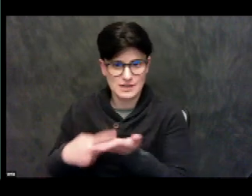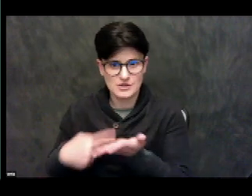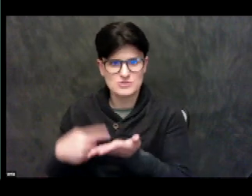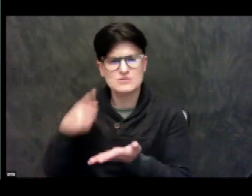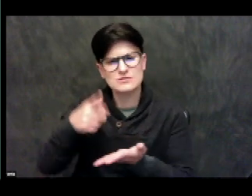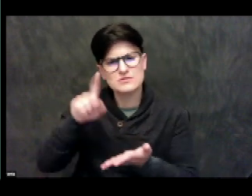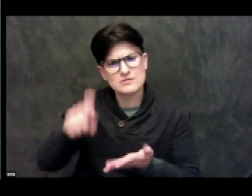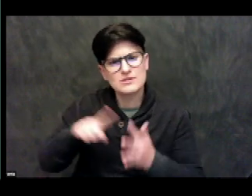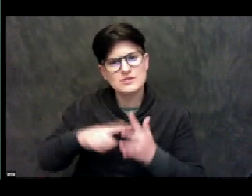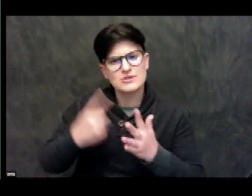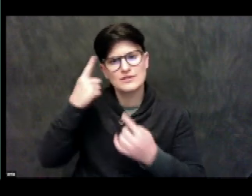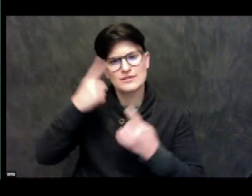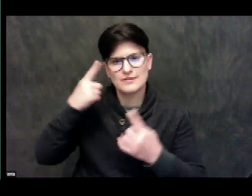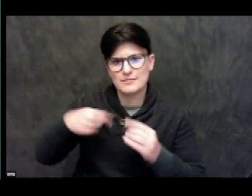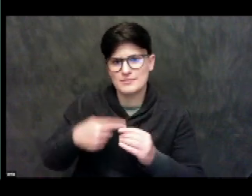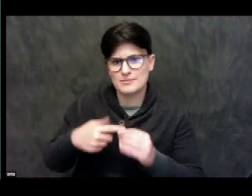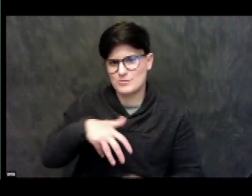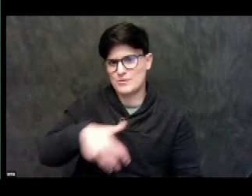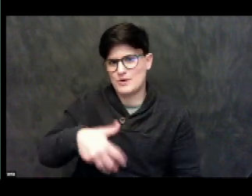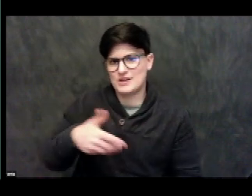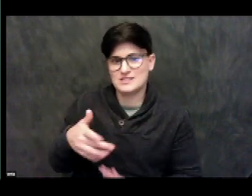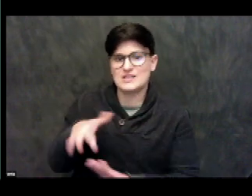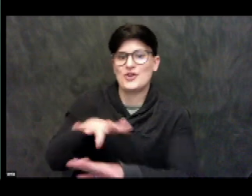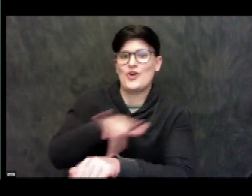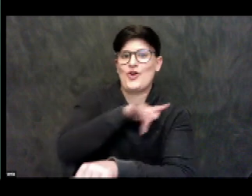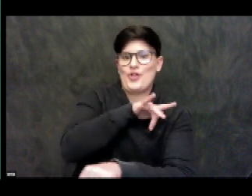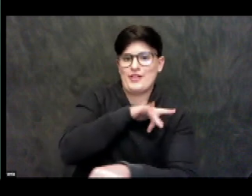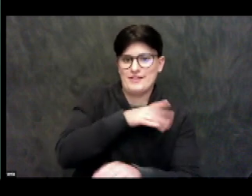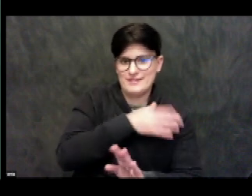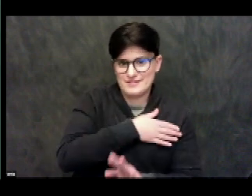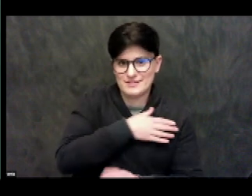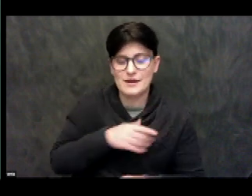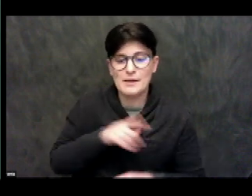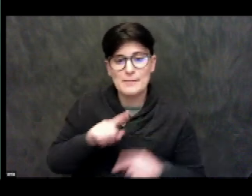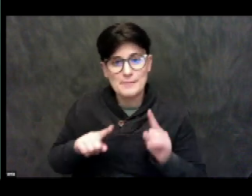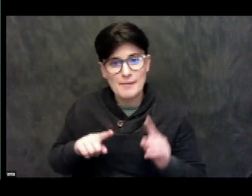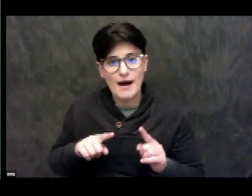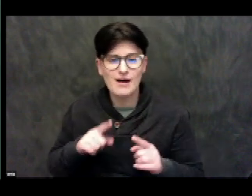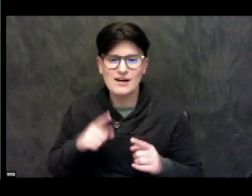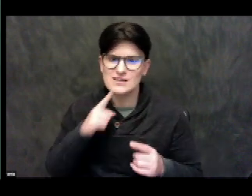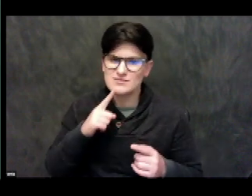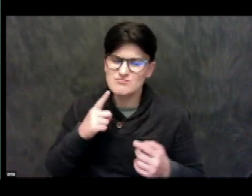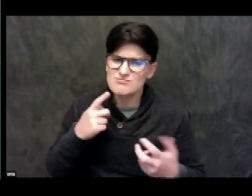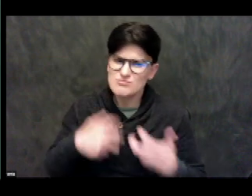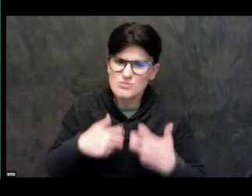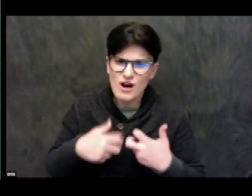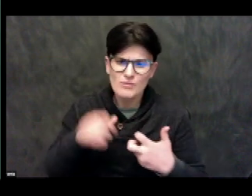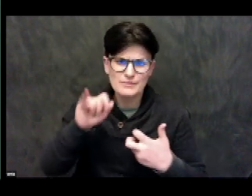However, there is this difficulty when pregnancy is not really encouraged. Or even discussed.